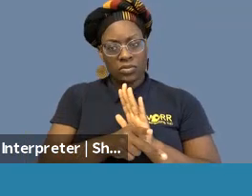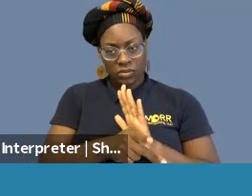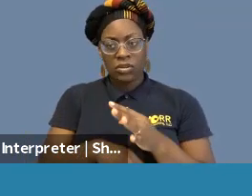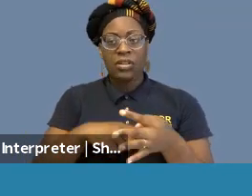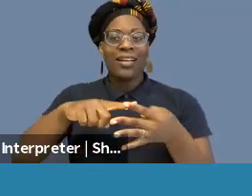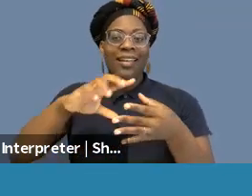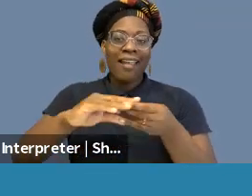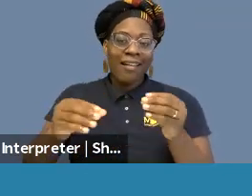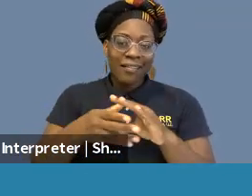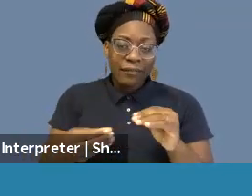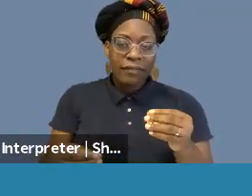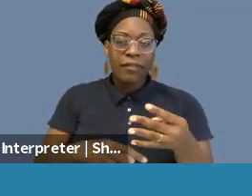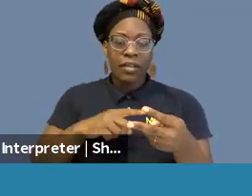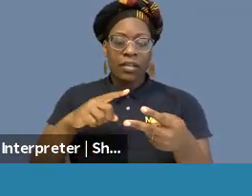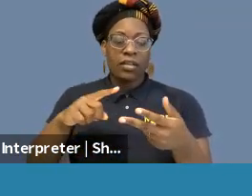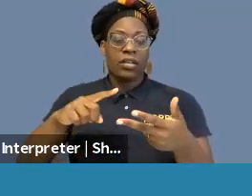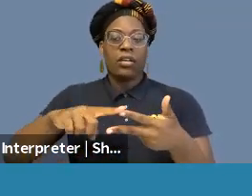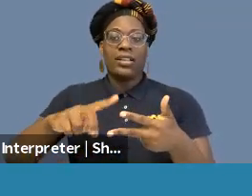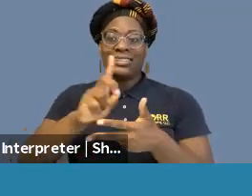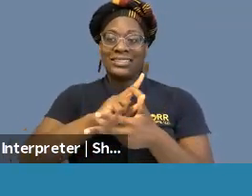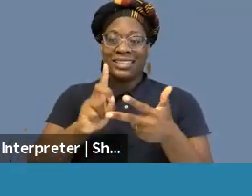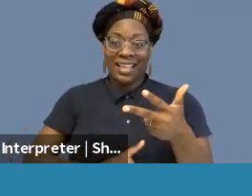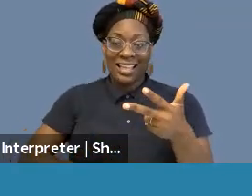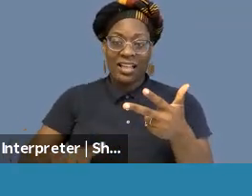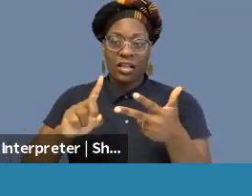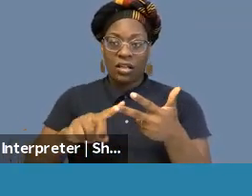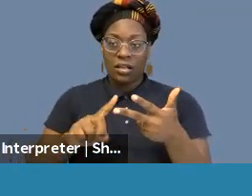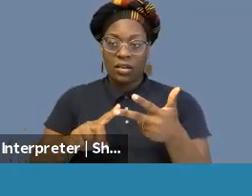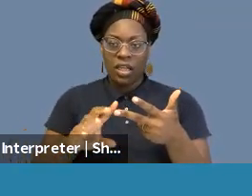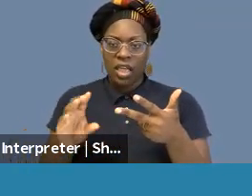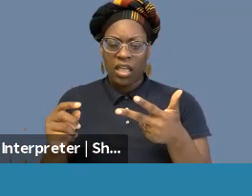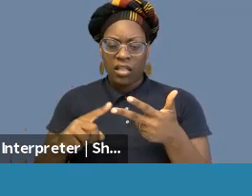experts; they simply need to know some basic principles and what questions to ask.